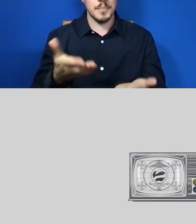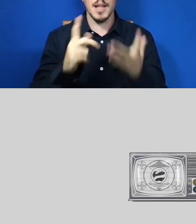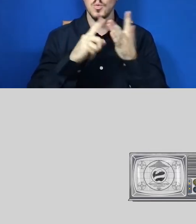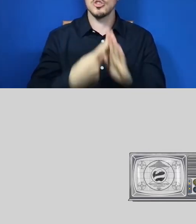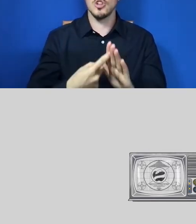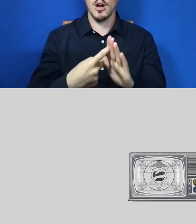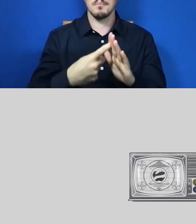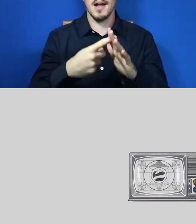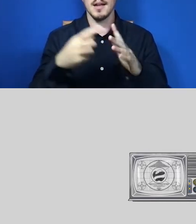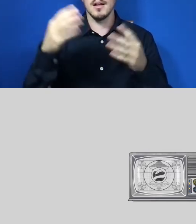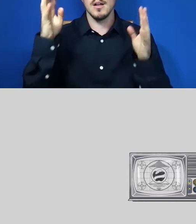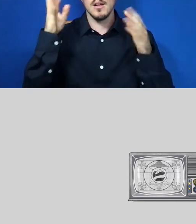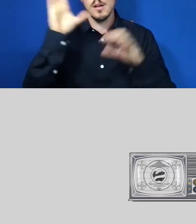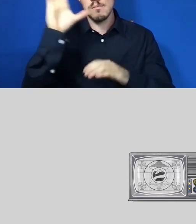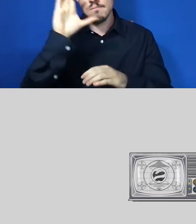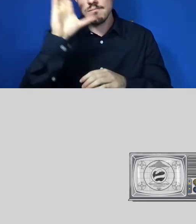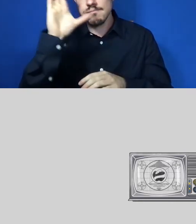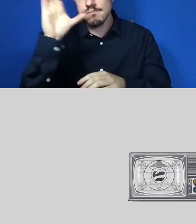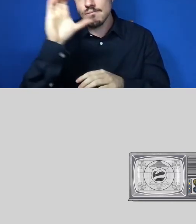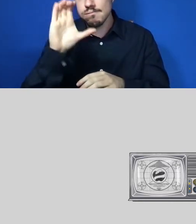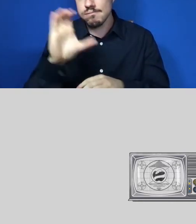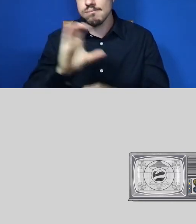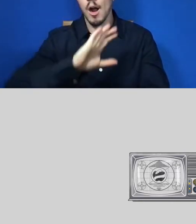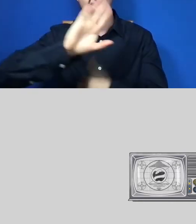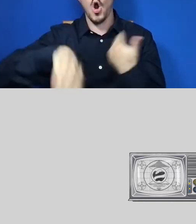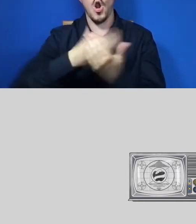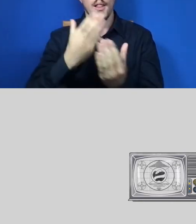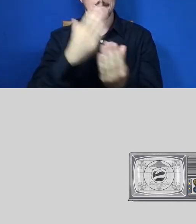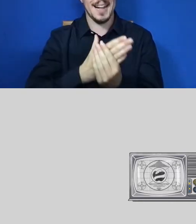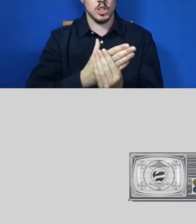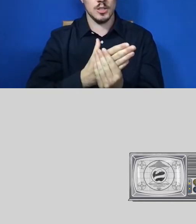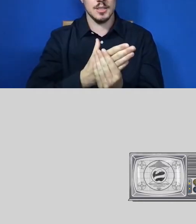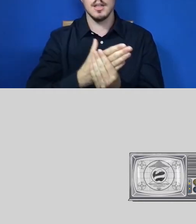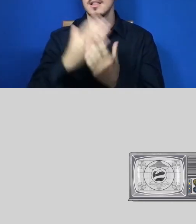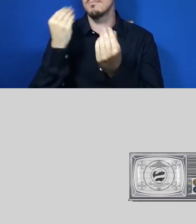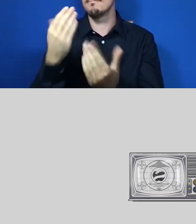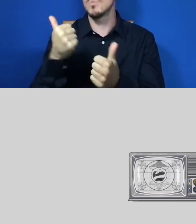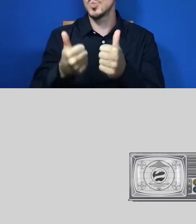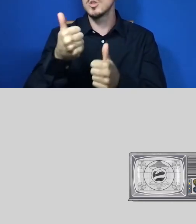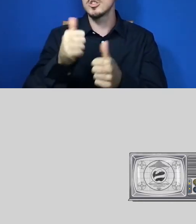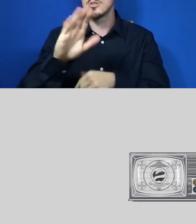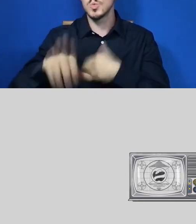It'll start by scanning all of my packages. It'll tell me which new versions are available